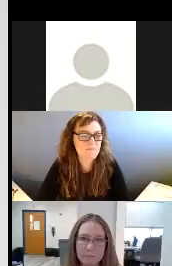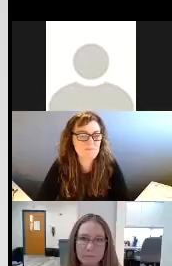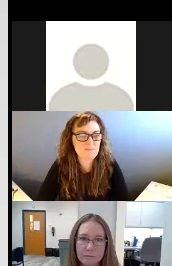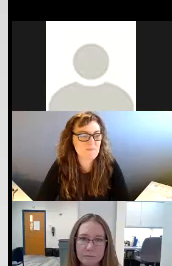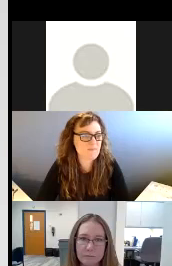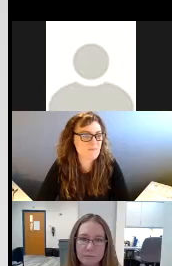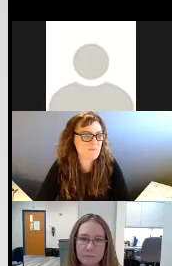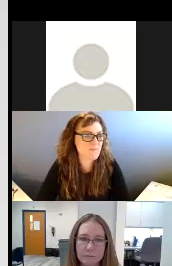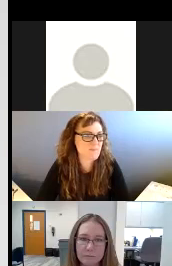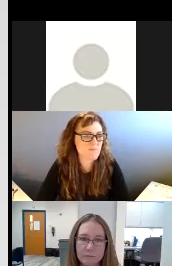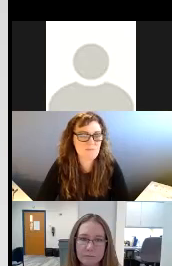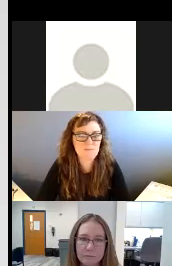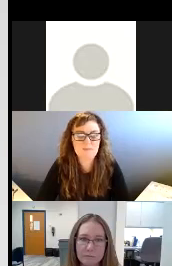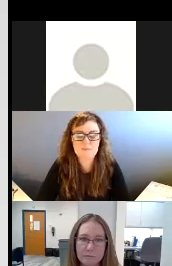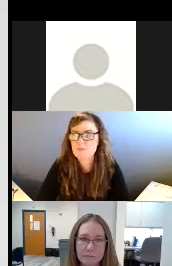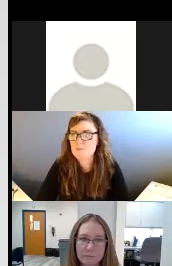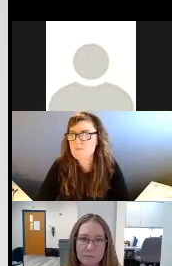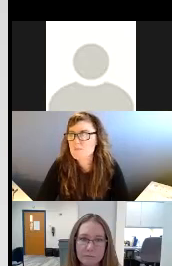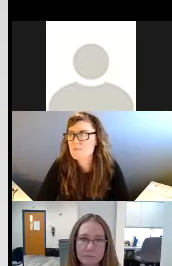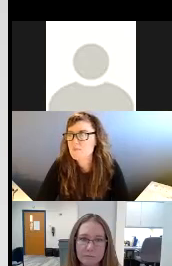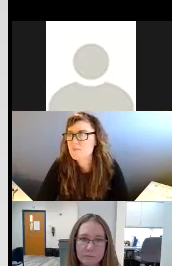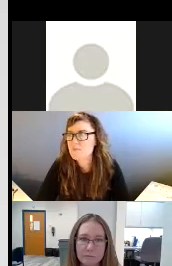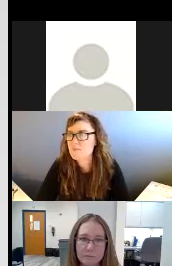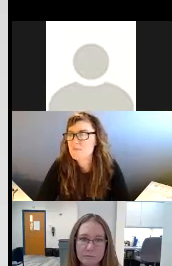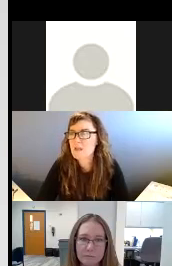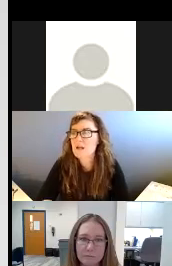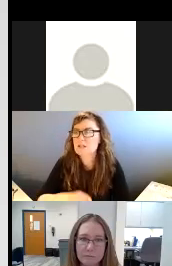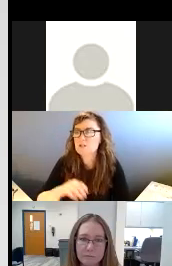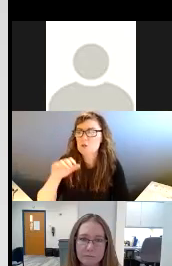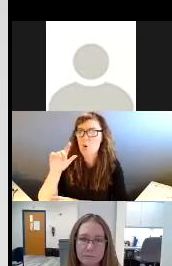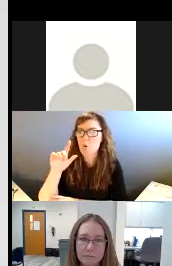Kristin Mills: OKAY. AND THEN WE HAVE A LITTLE EXAMPLE FOR YOU HERE AS